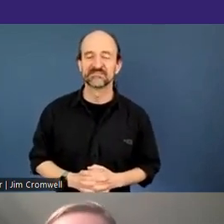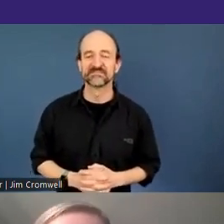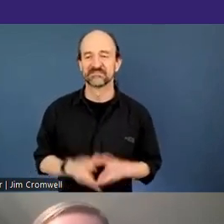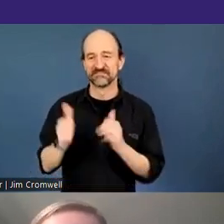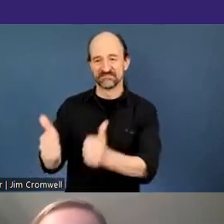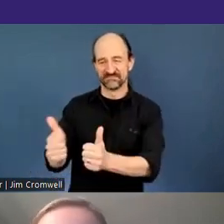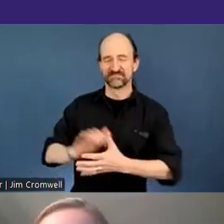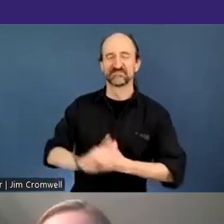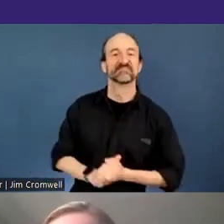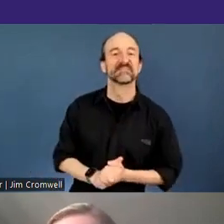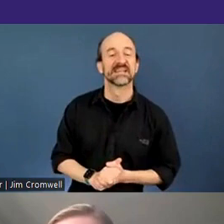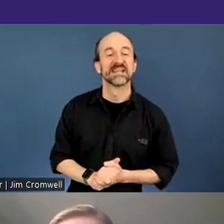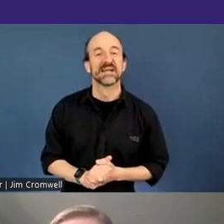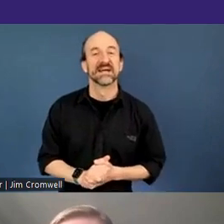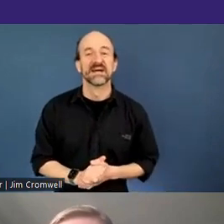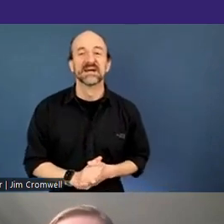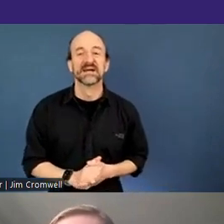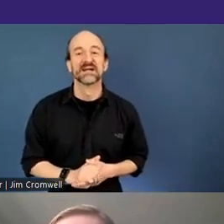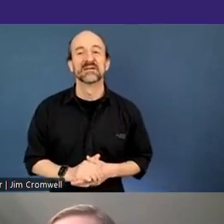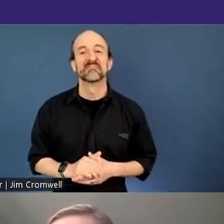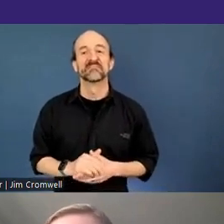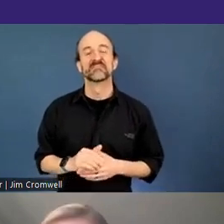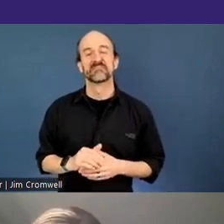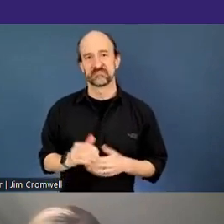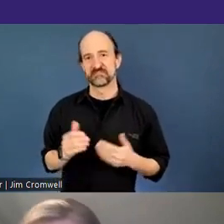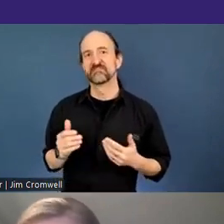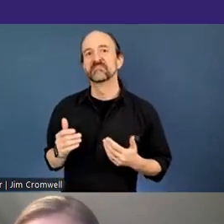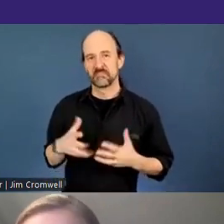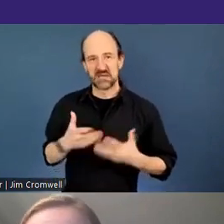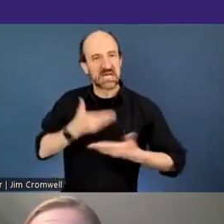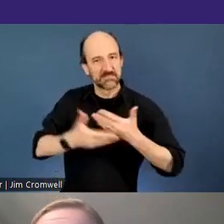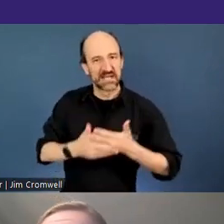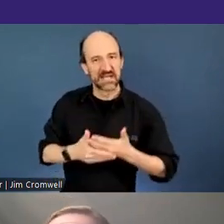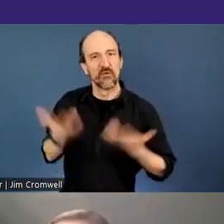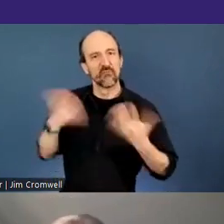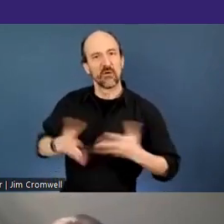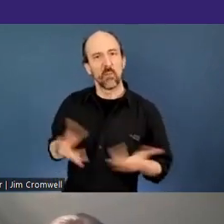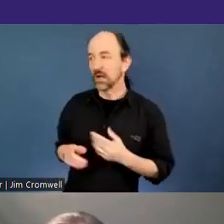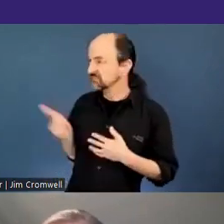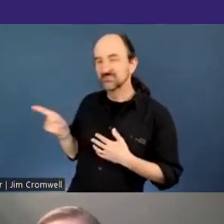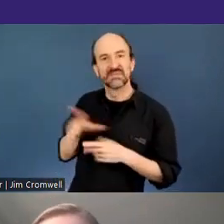We're from Outreach International. I'm based in Kansas City in